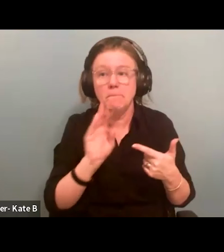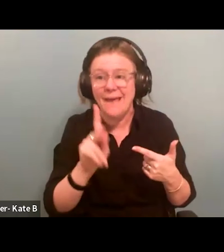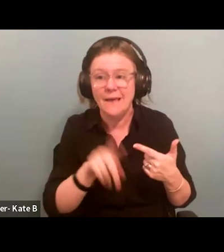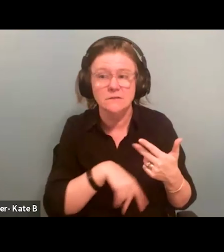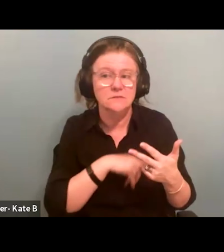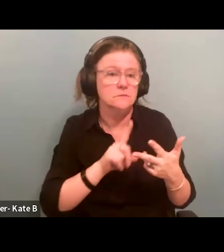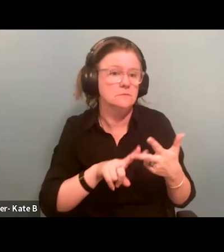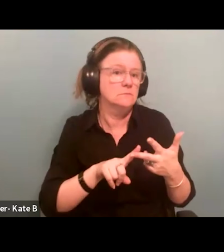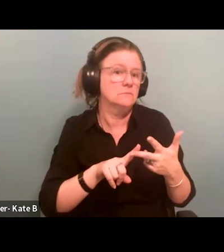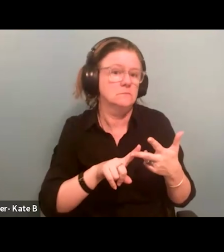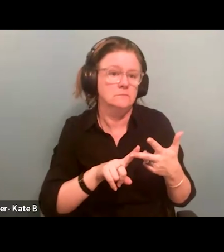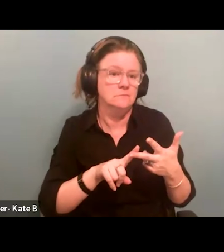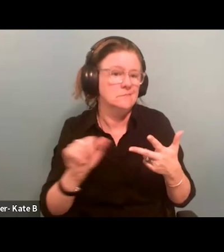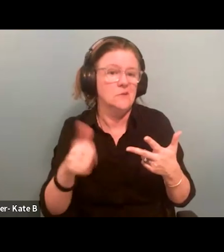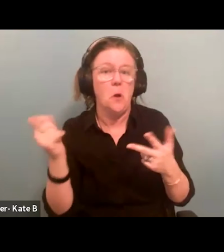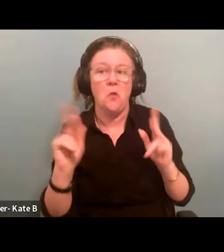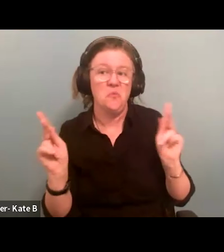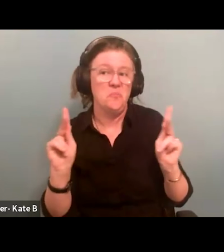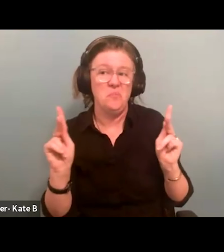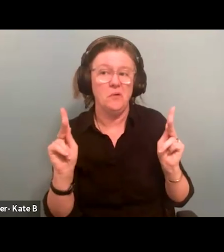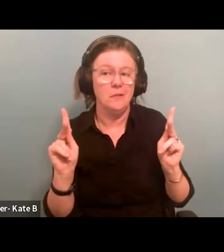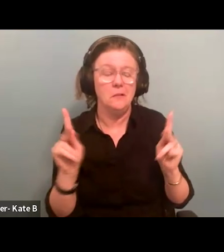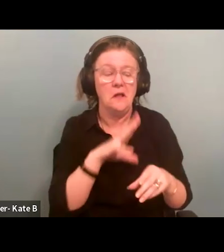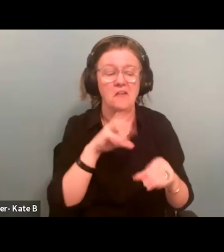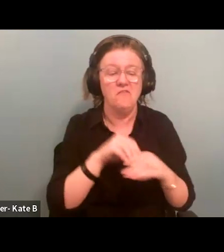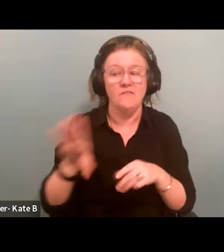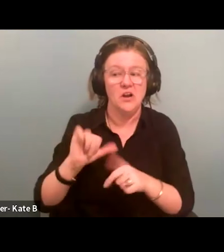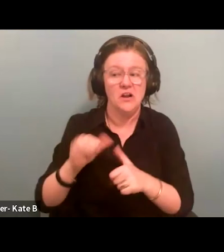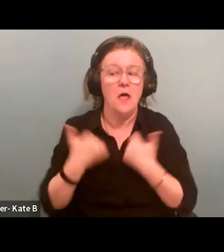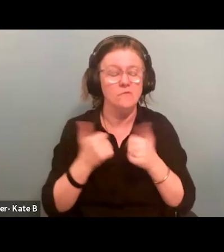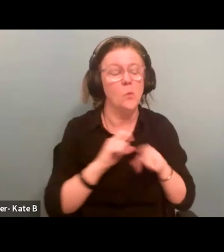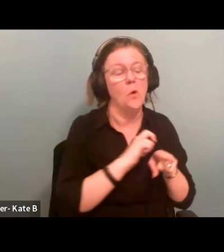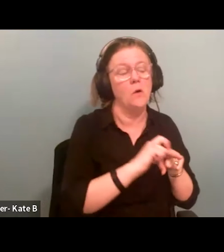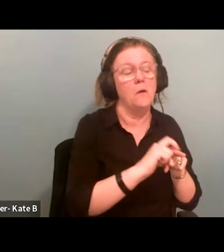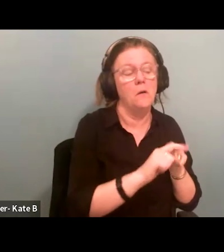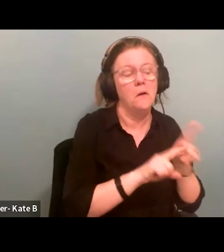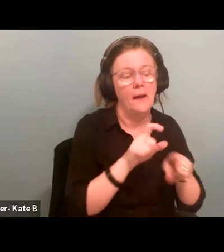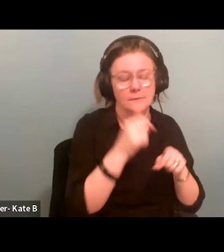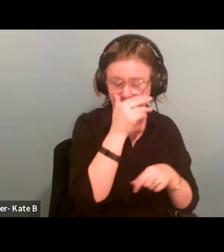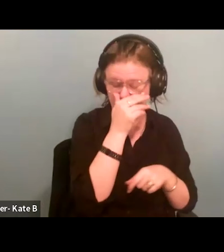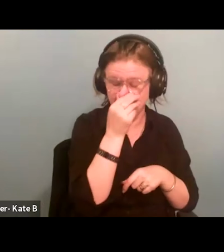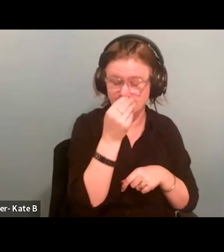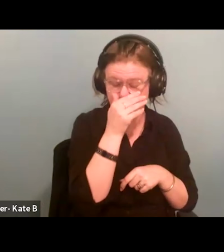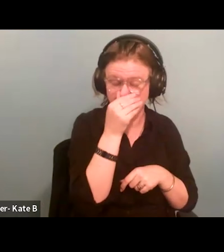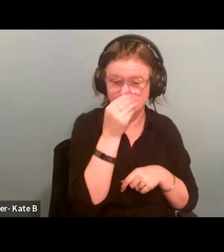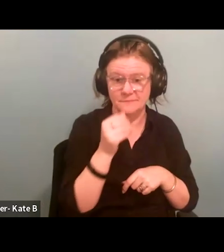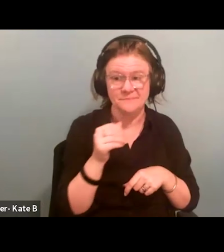and anyone else that may be involved. Realize a lot of times hoarding situations